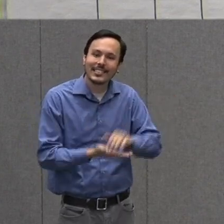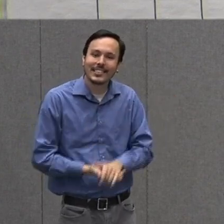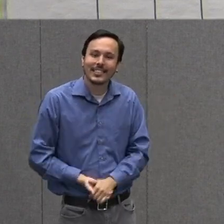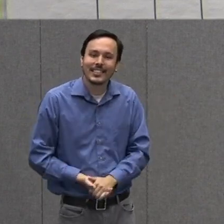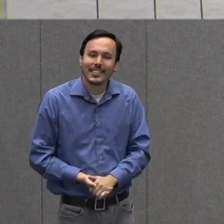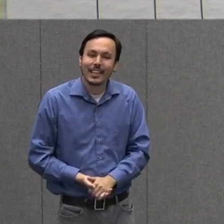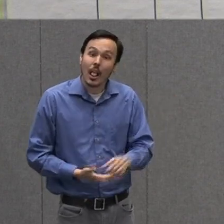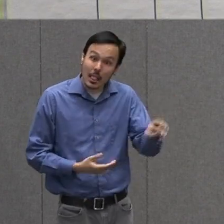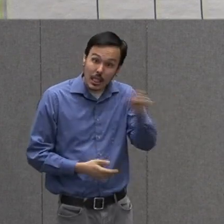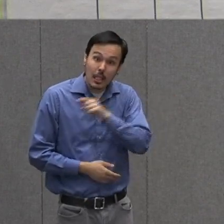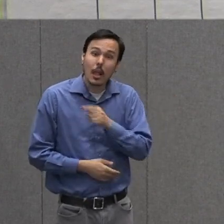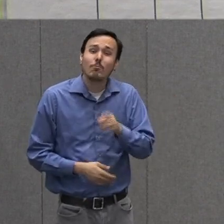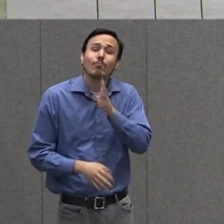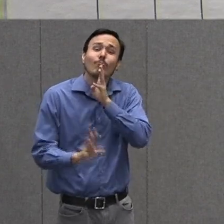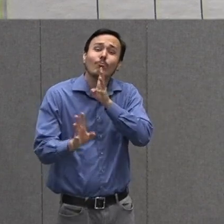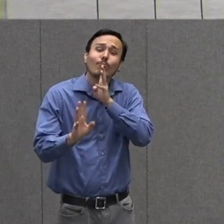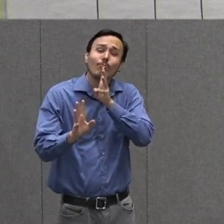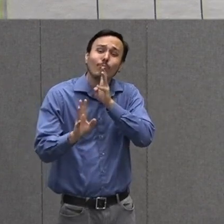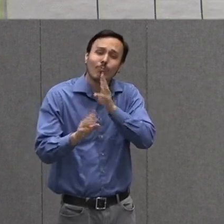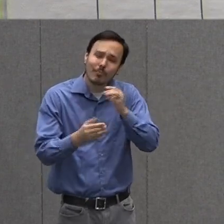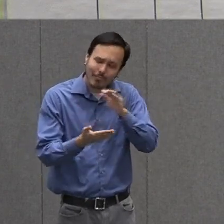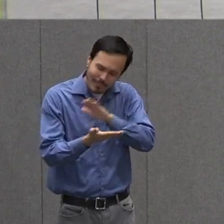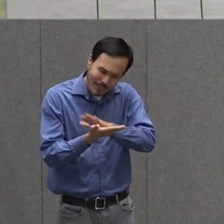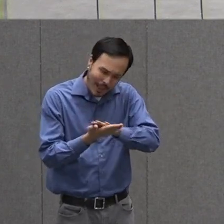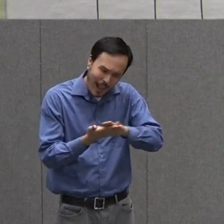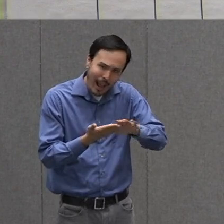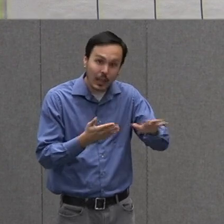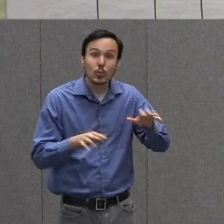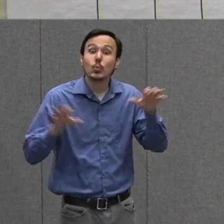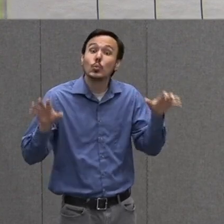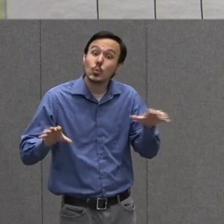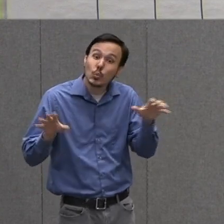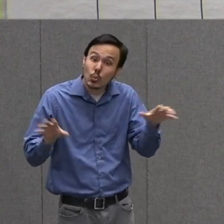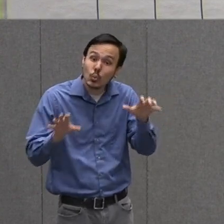They say nice things to others and they do nice things for other people